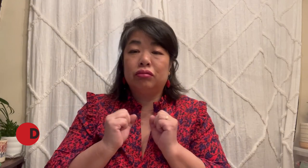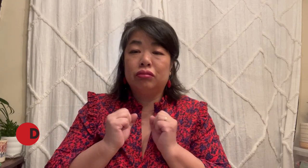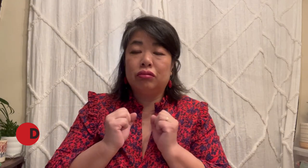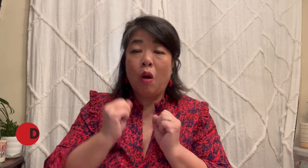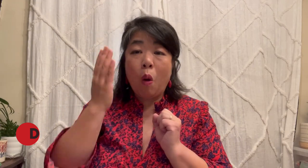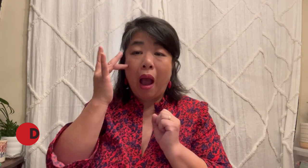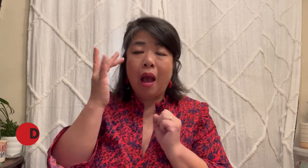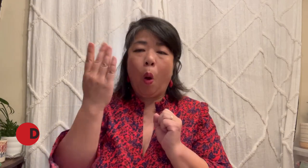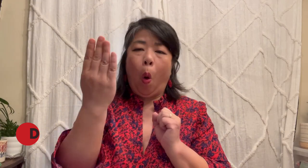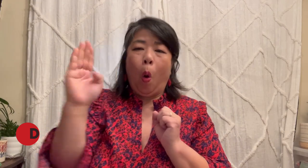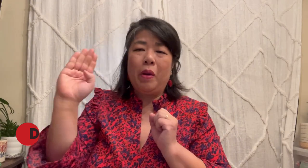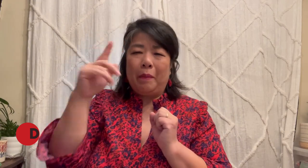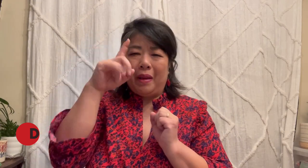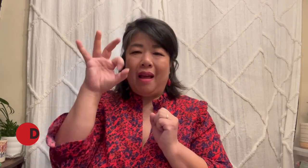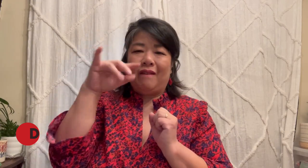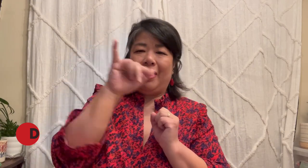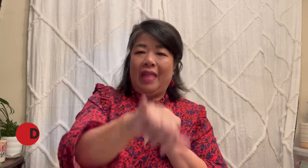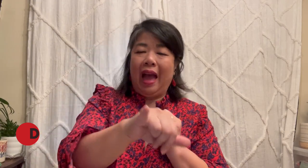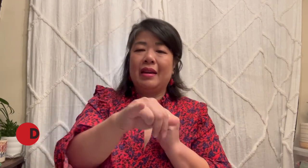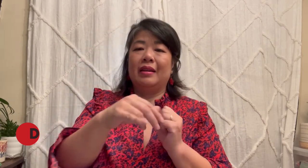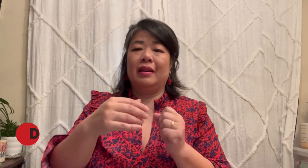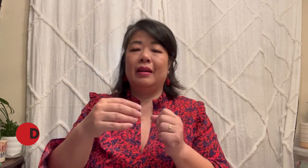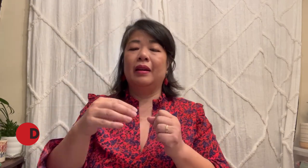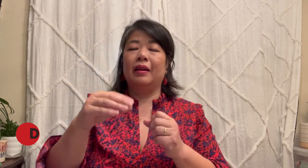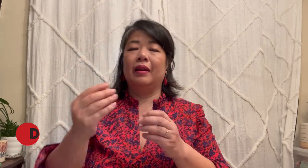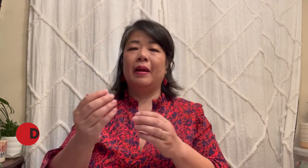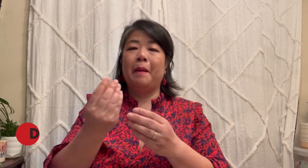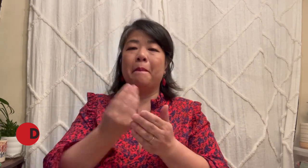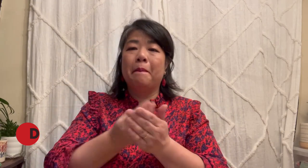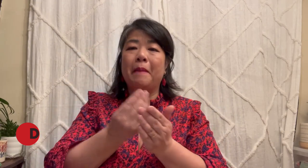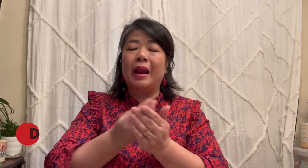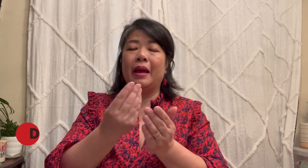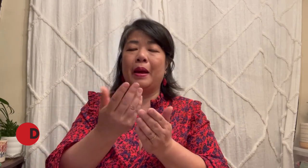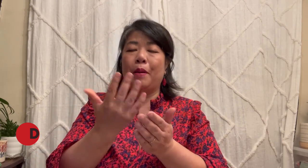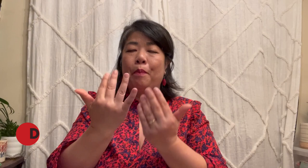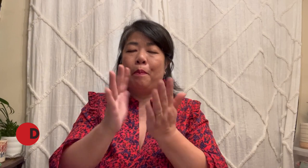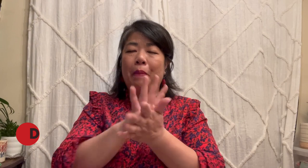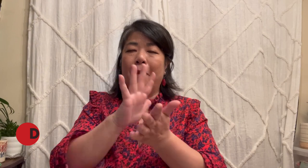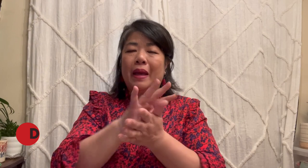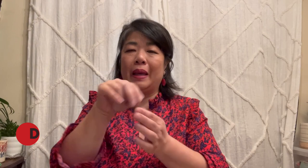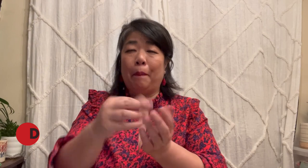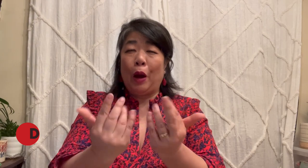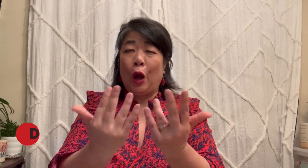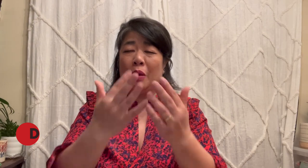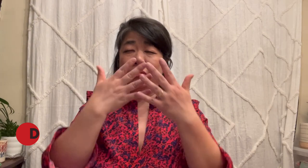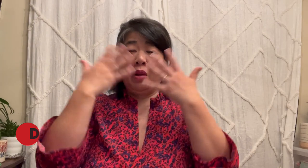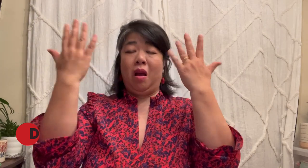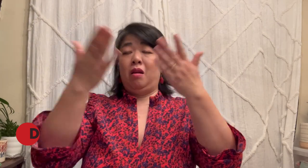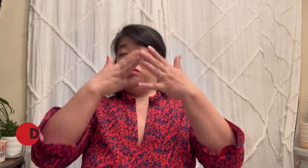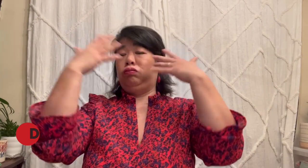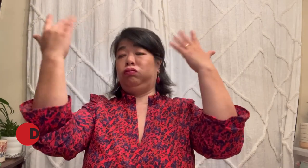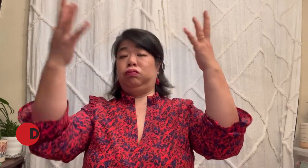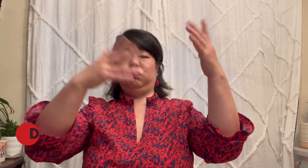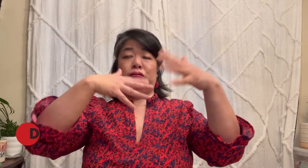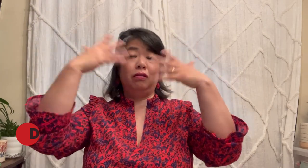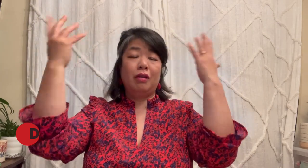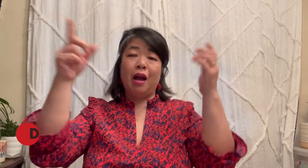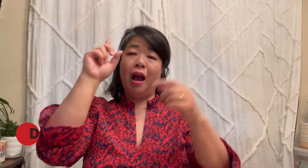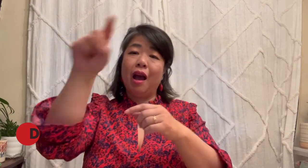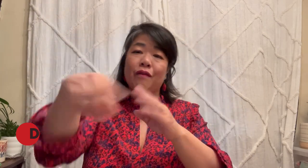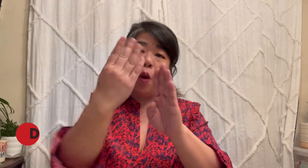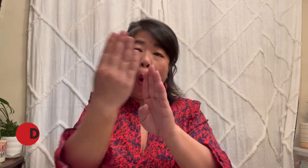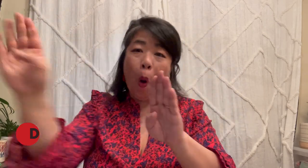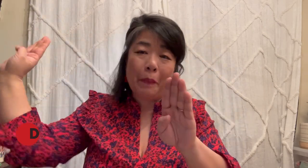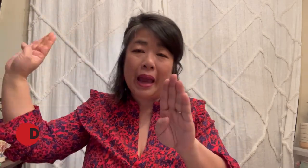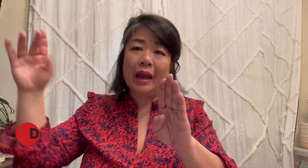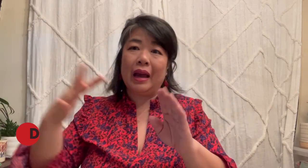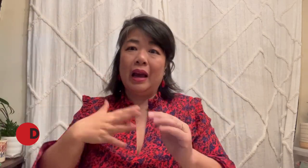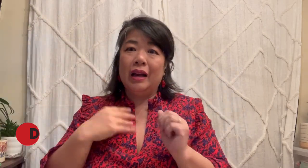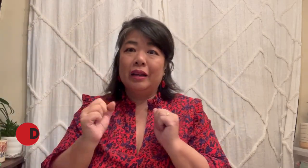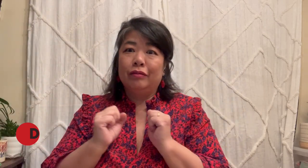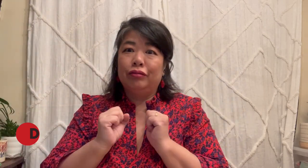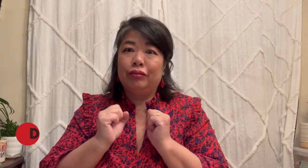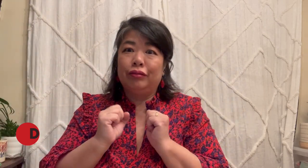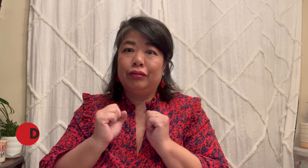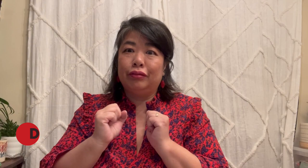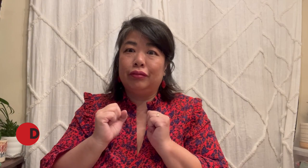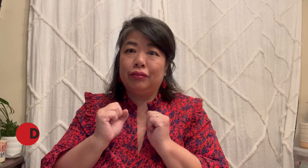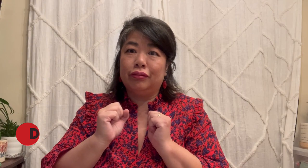because we’d leave our doors open. Our door was open because